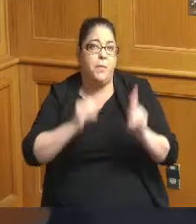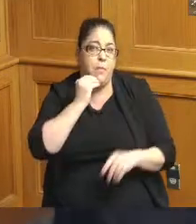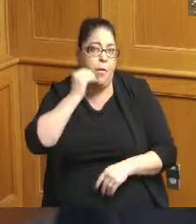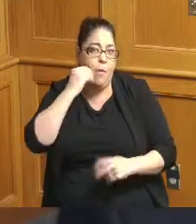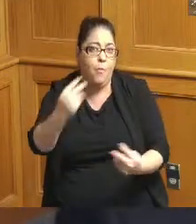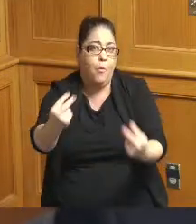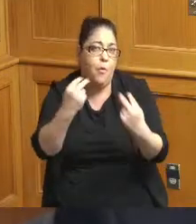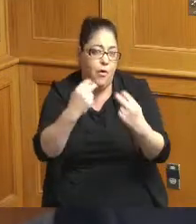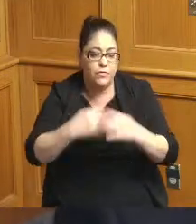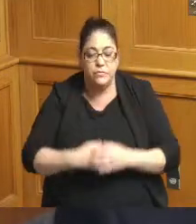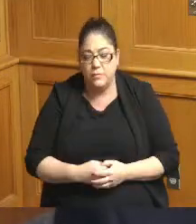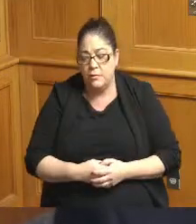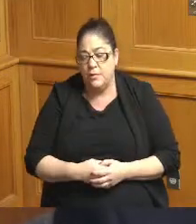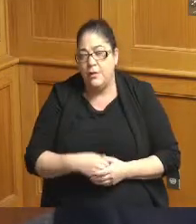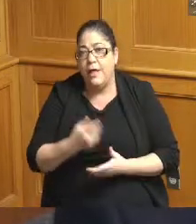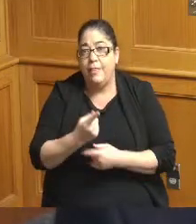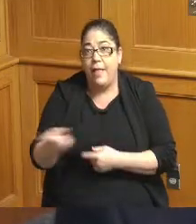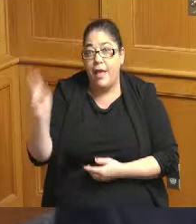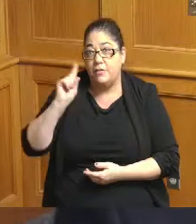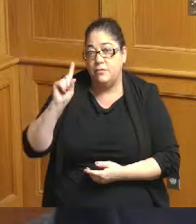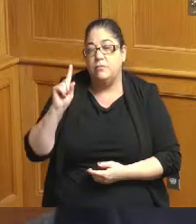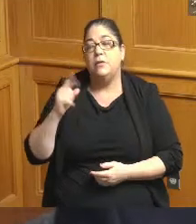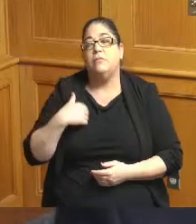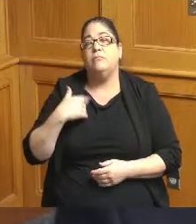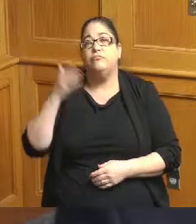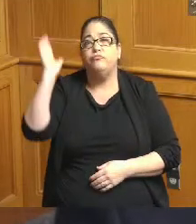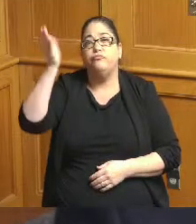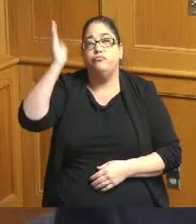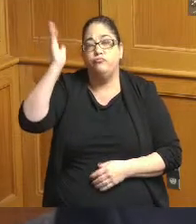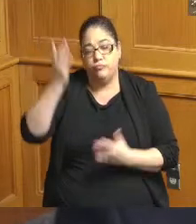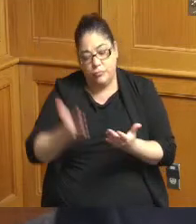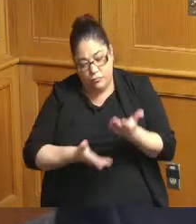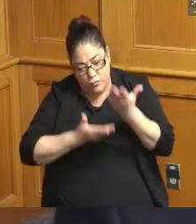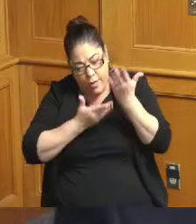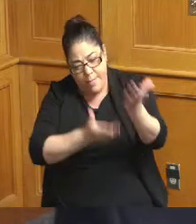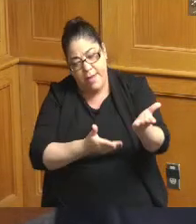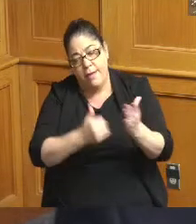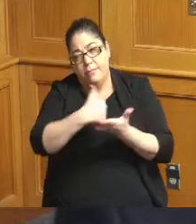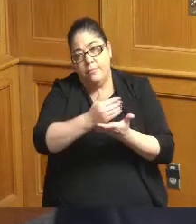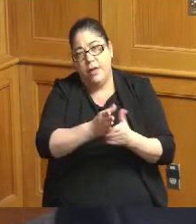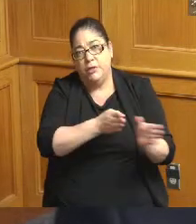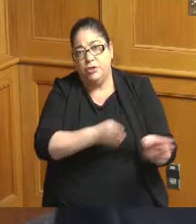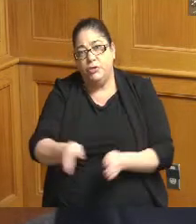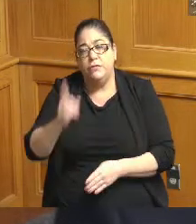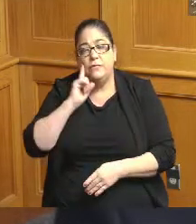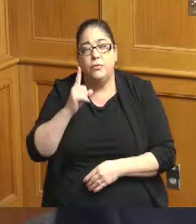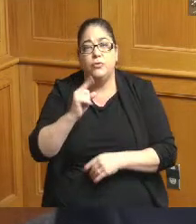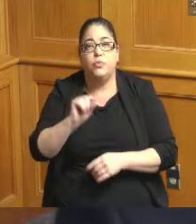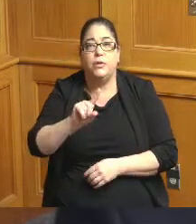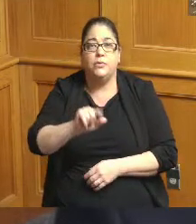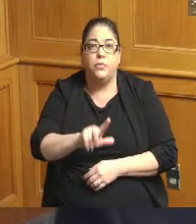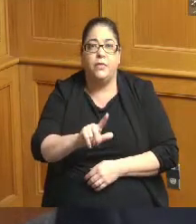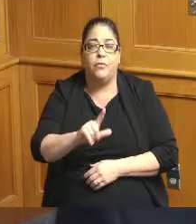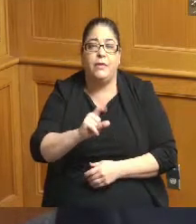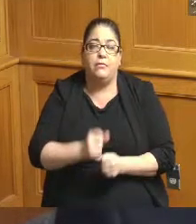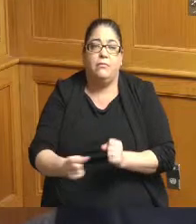last week I presented to the Board the recommended budget for 2023 for Hamilton County that includes